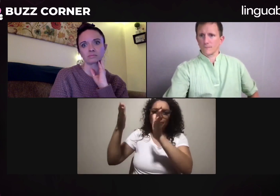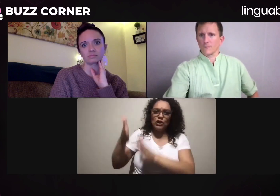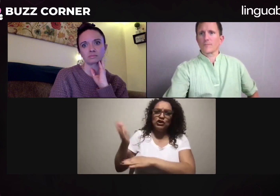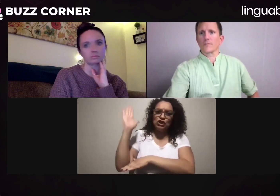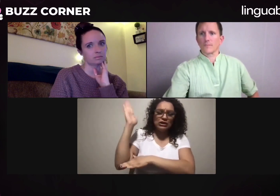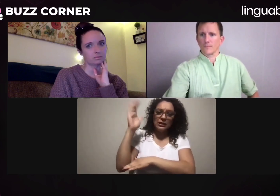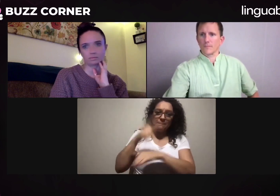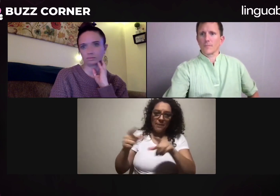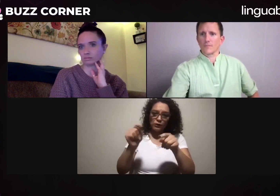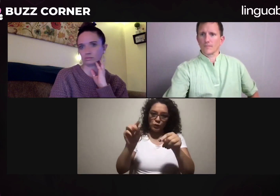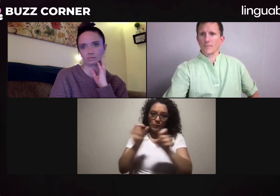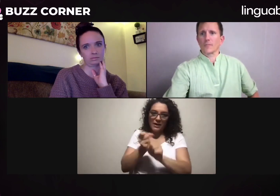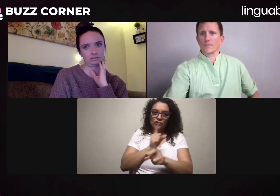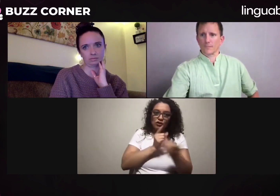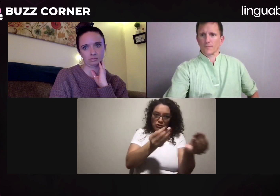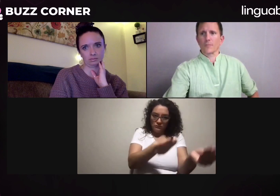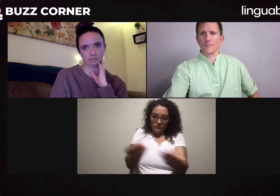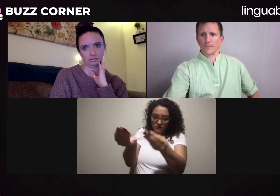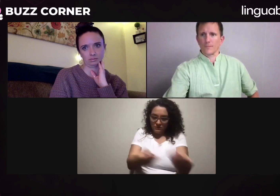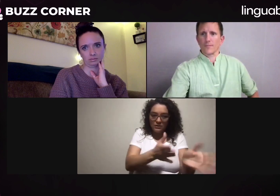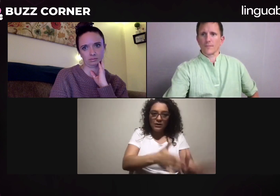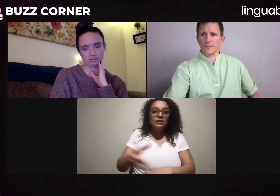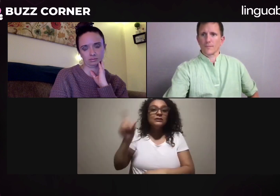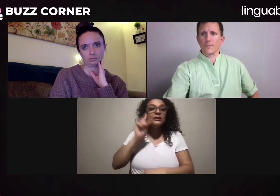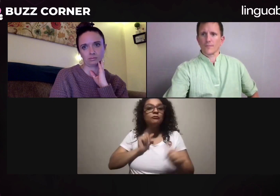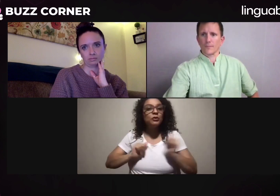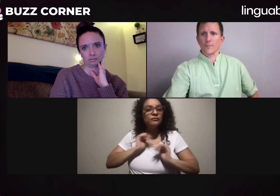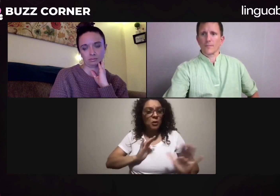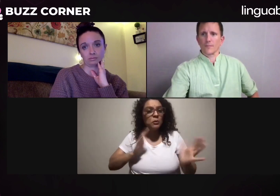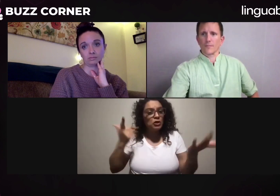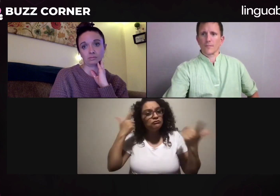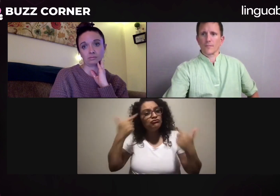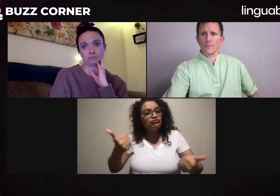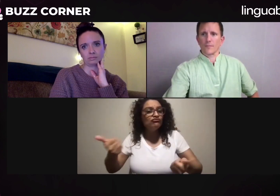the speaker here, but they are there to facilitate a message. Right.